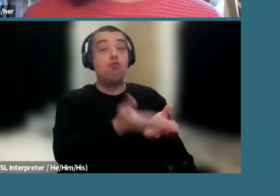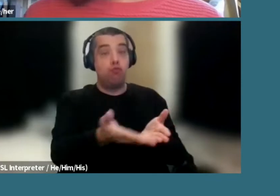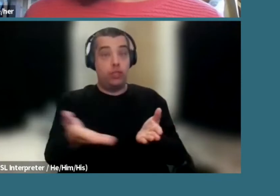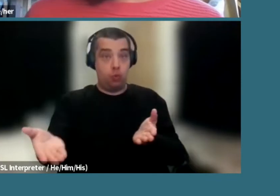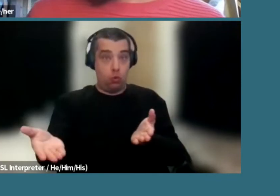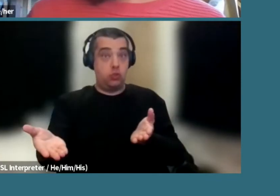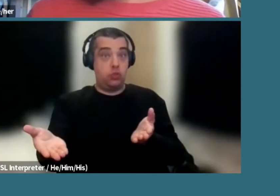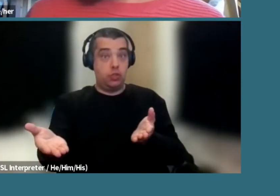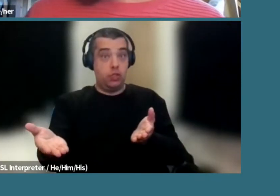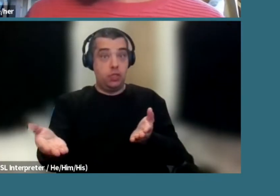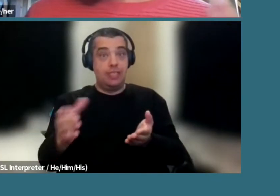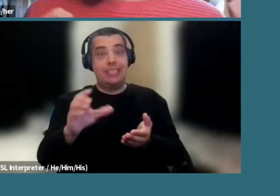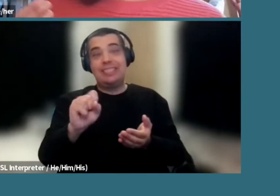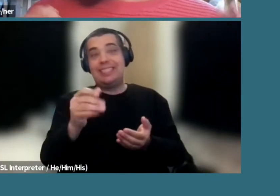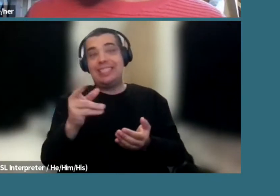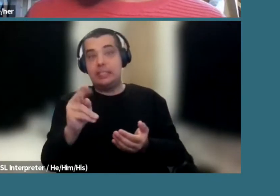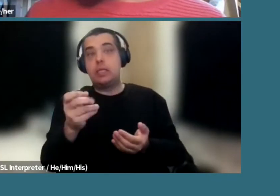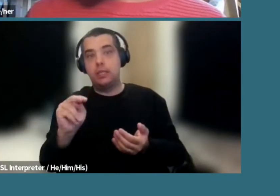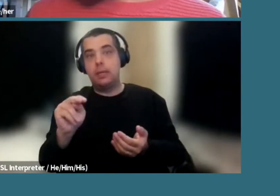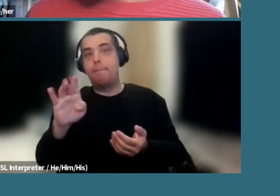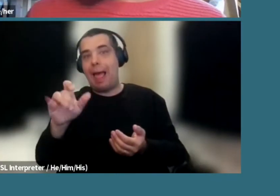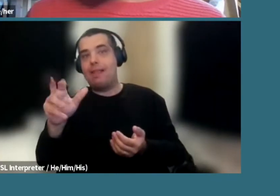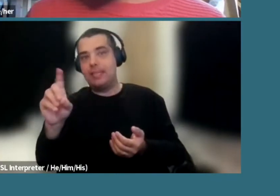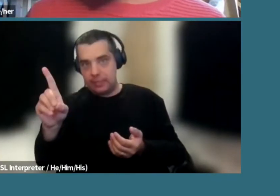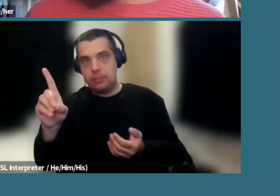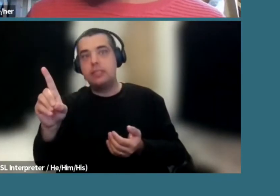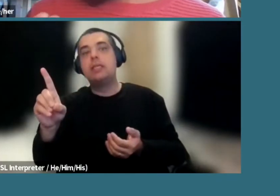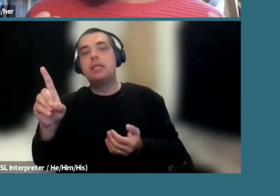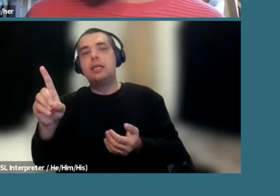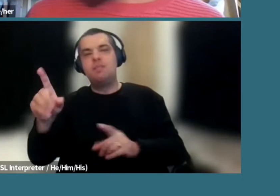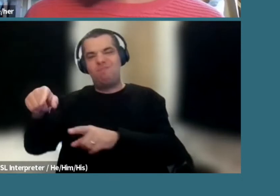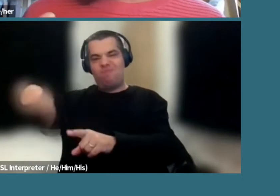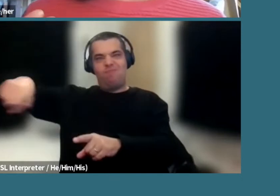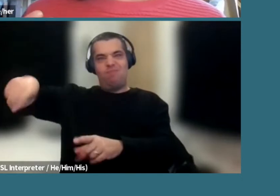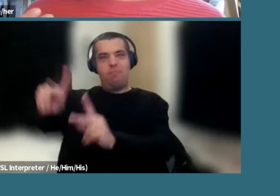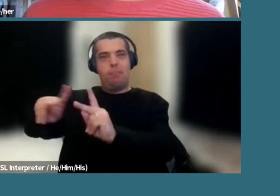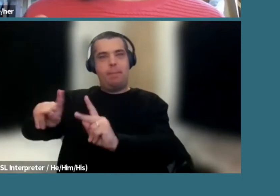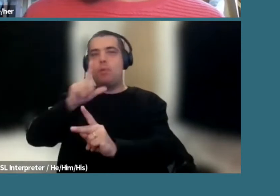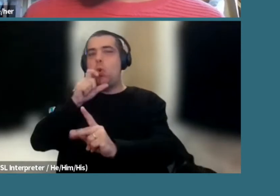by Sins Invalid, which is an amazing group of people who really started the movement